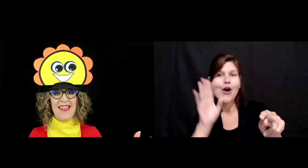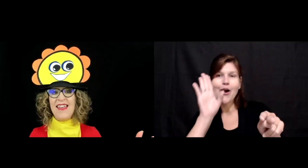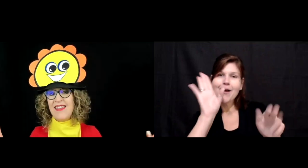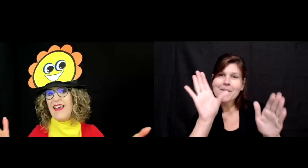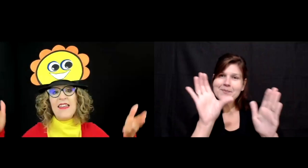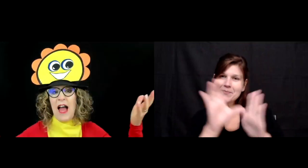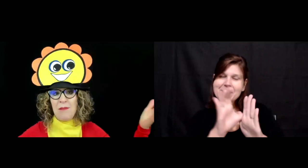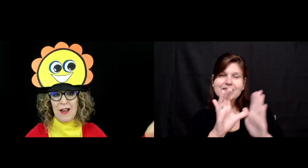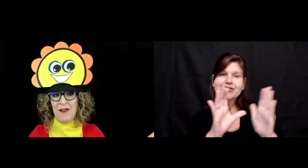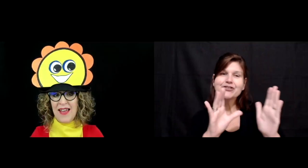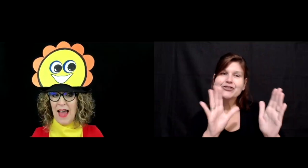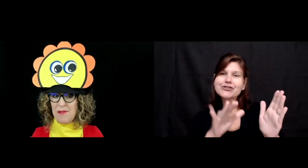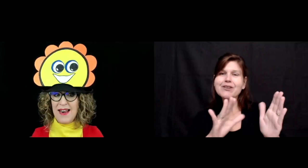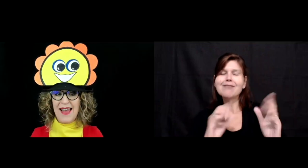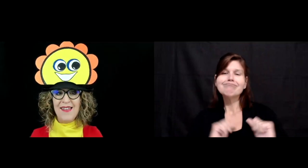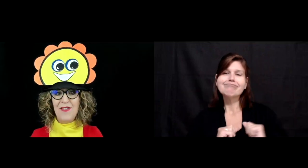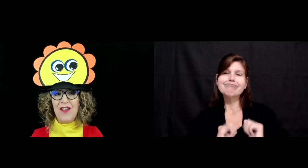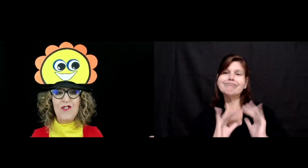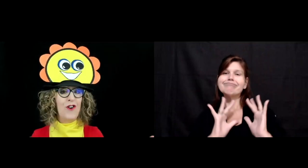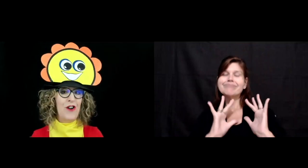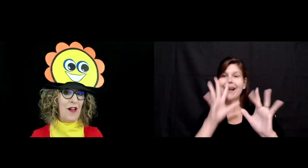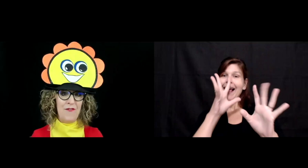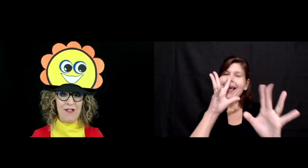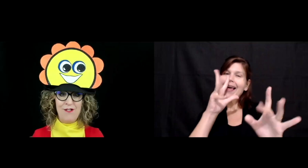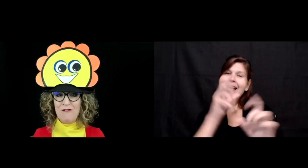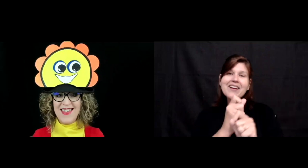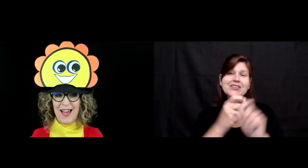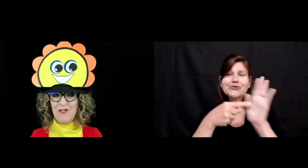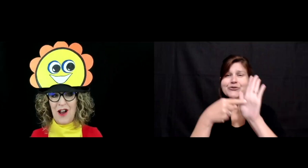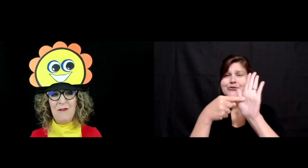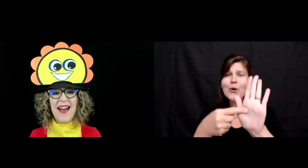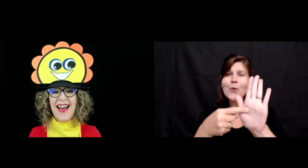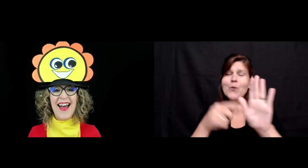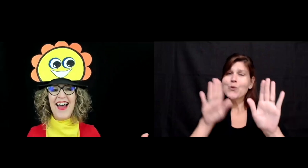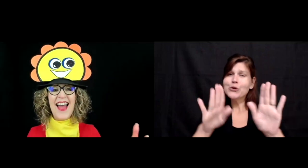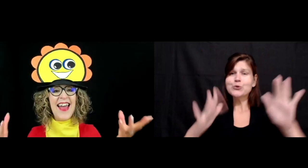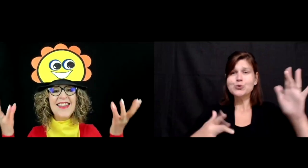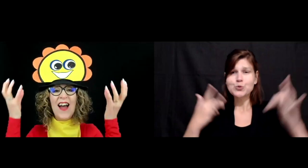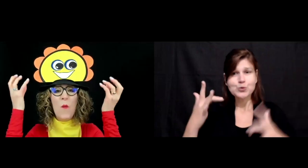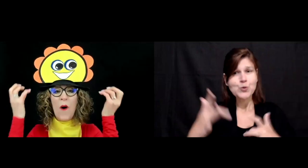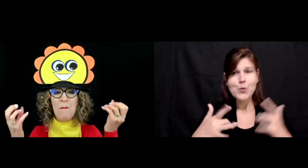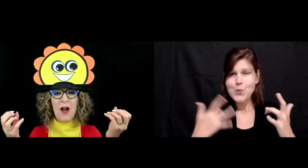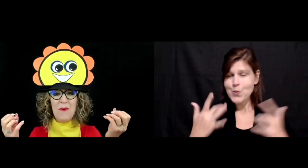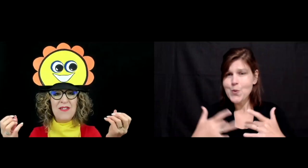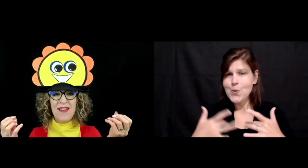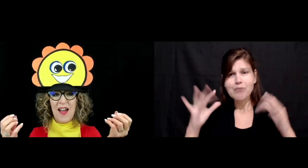It absolutely encapsulates the joy of "The Story Time Show" in one moment,